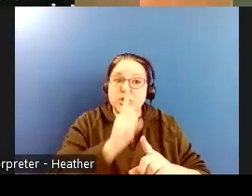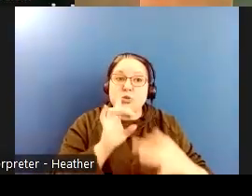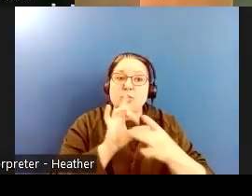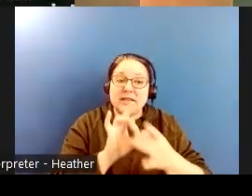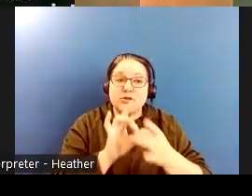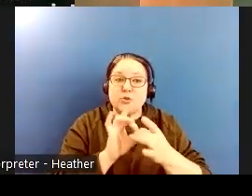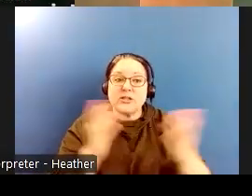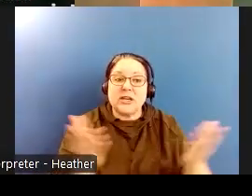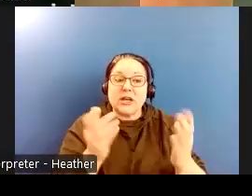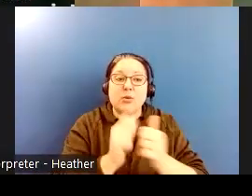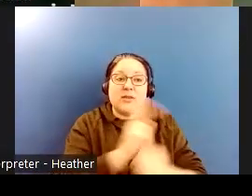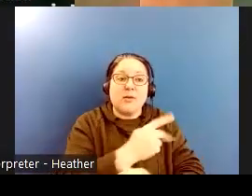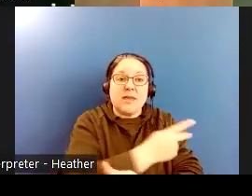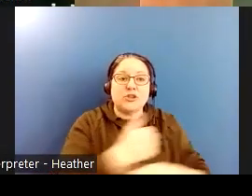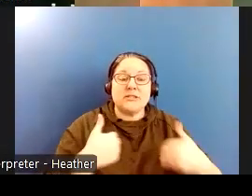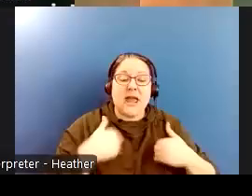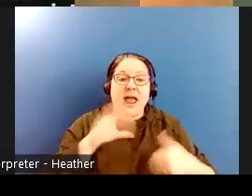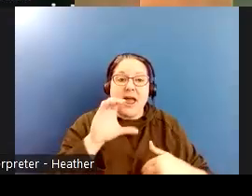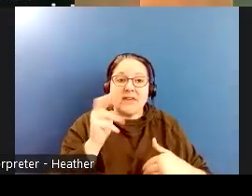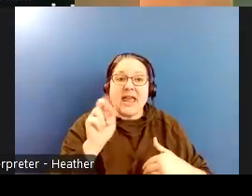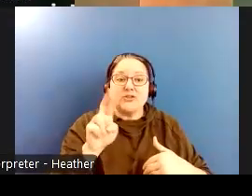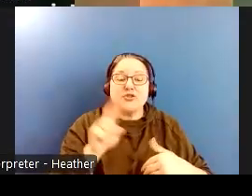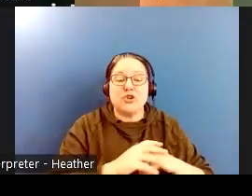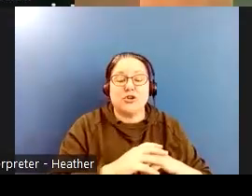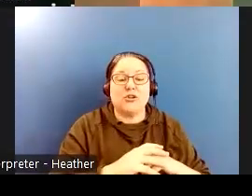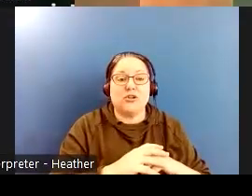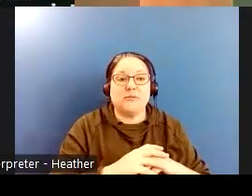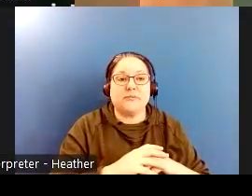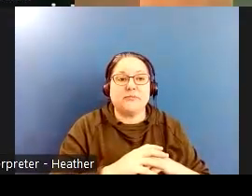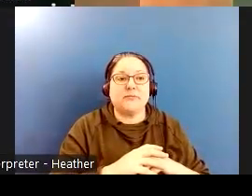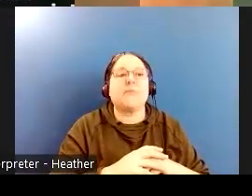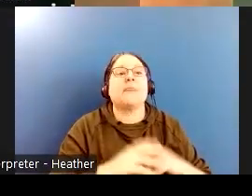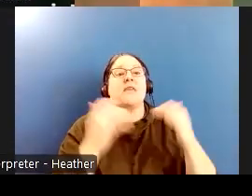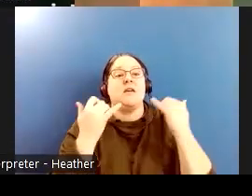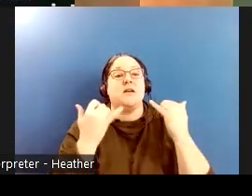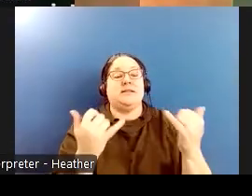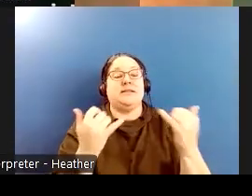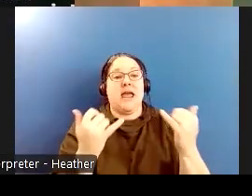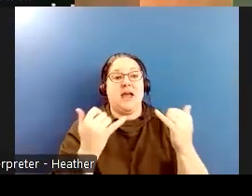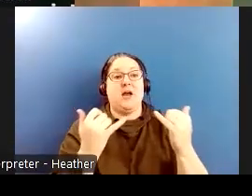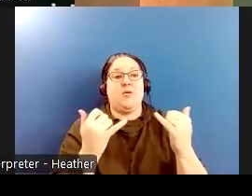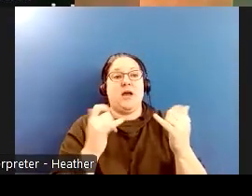patients with cancer." Okay, now I'm going to switch gears just a little bit and Okay,